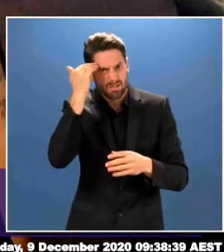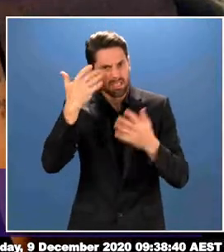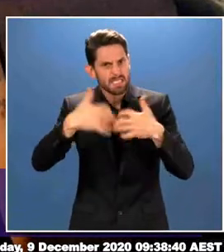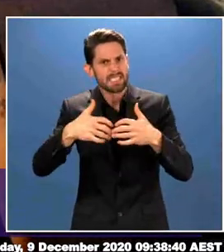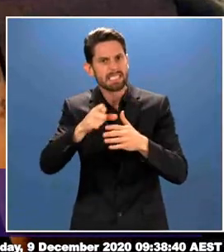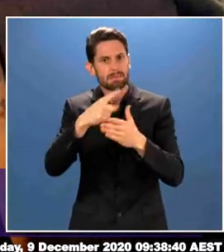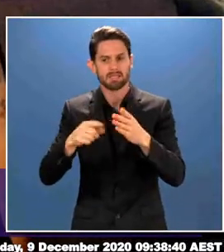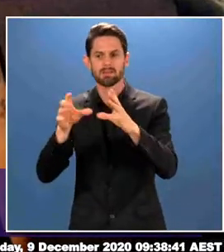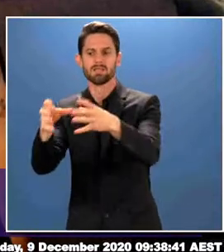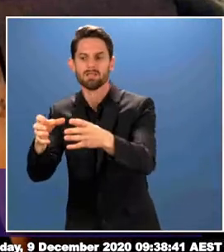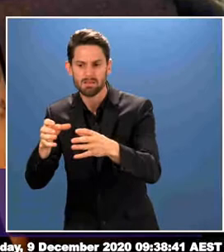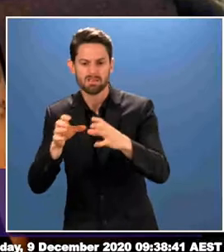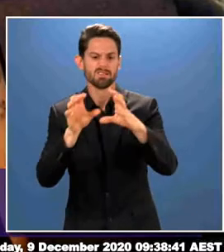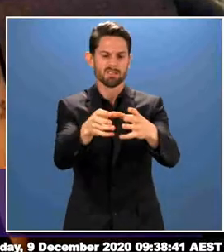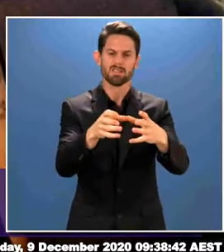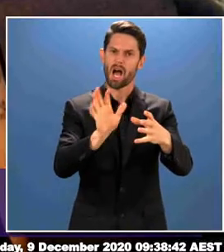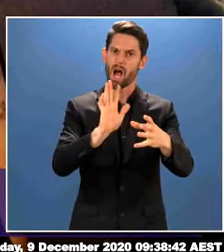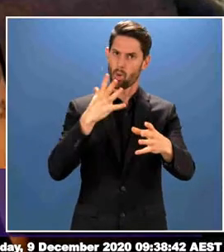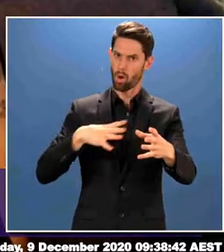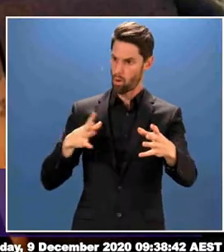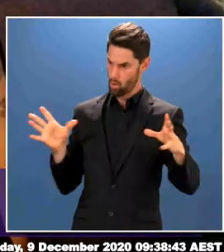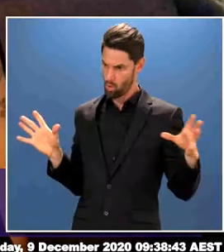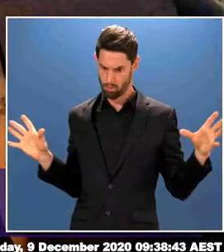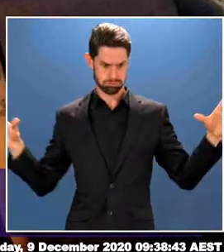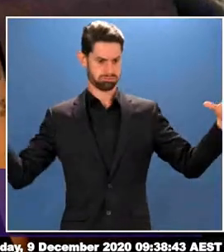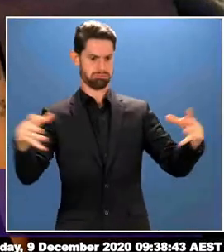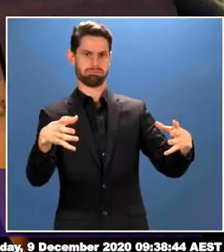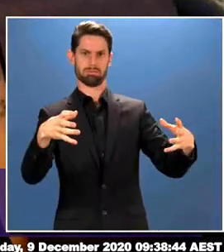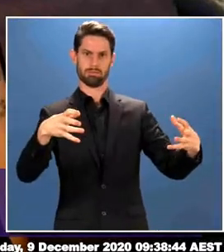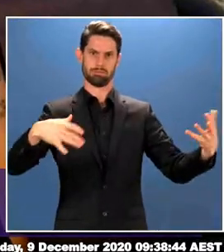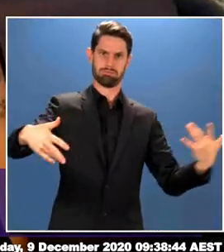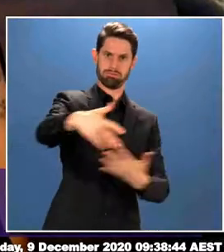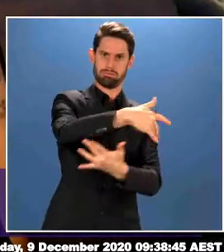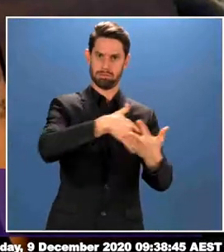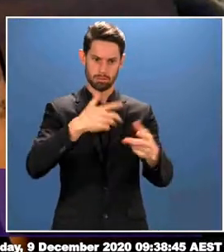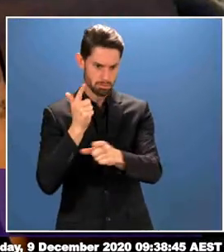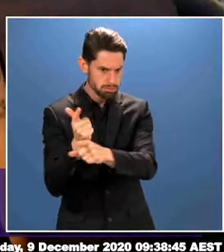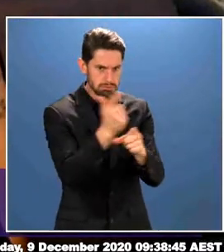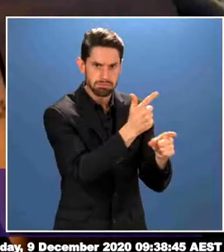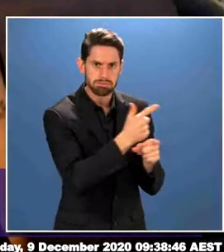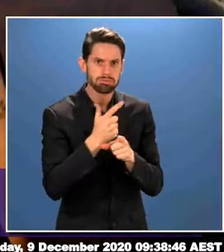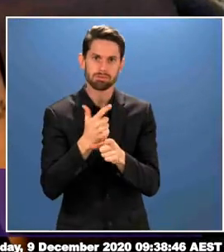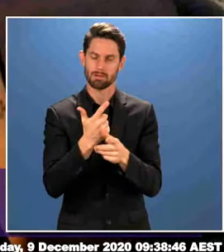Co-design Committee to bring people with all sorts of disability experiences together to share their common understanding.